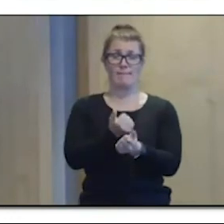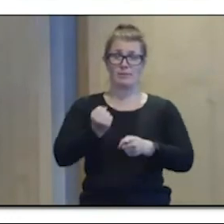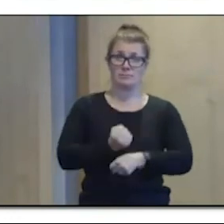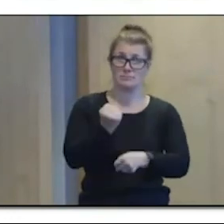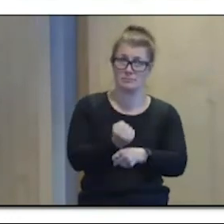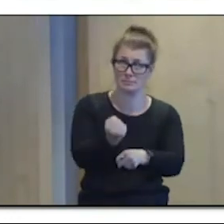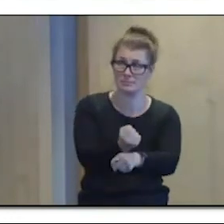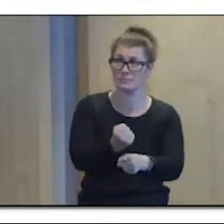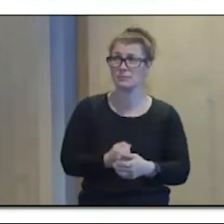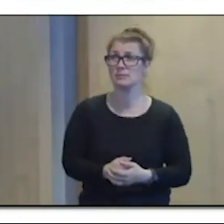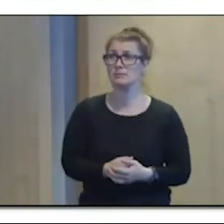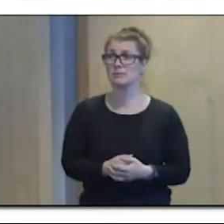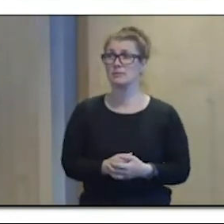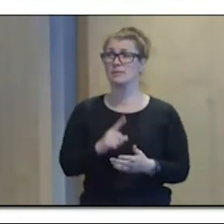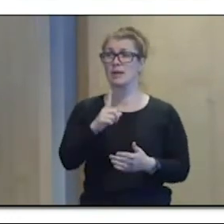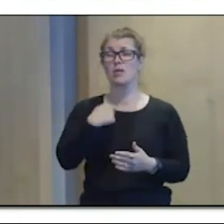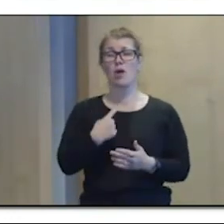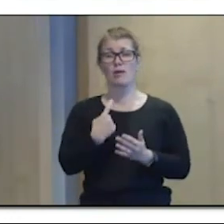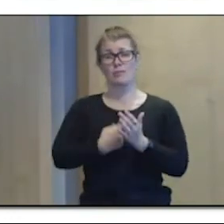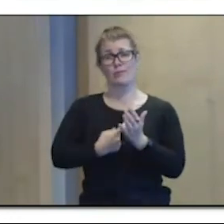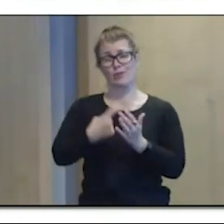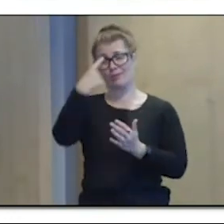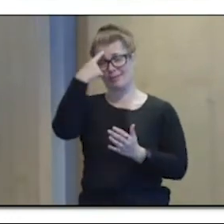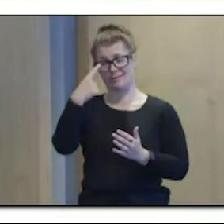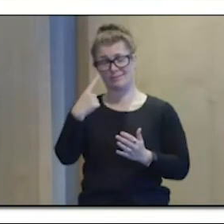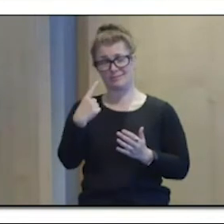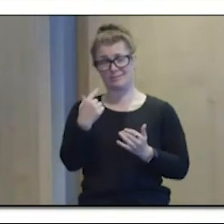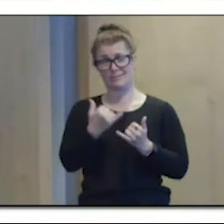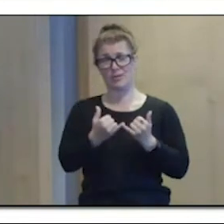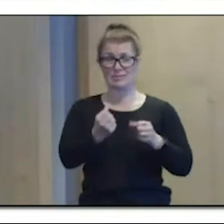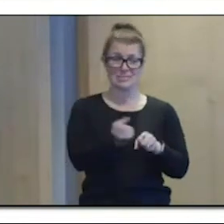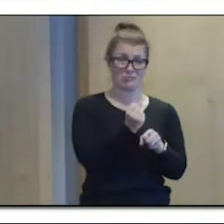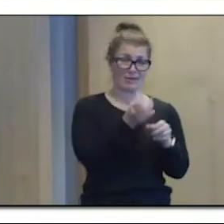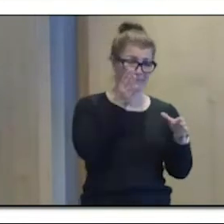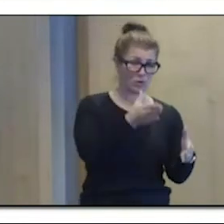that we should there's a very generation focused thing whereas we should be thinking about demand